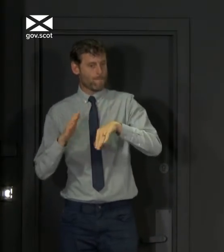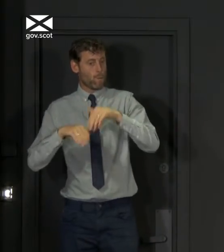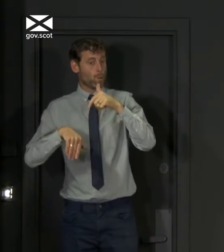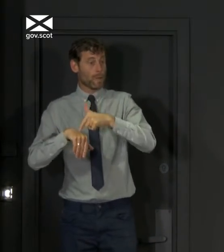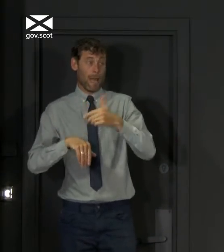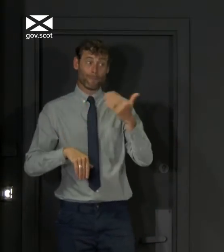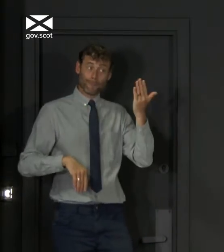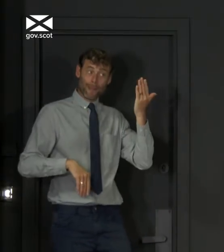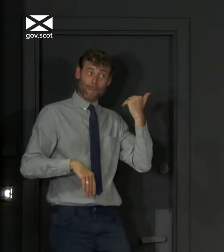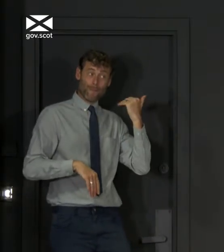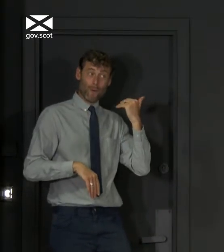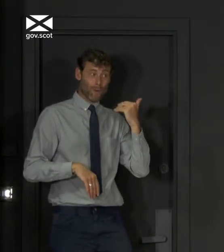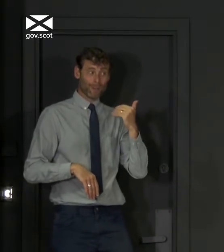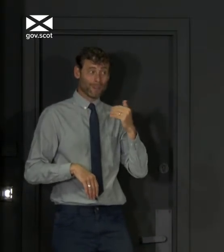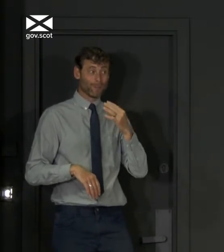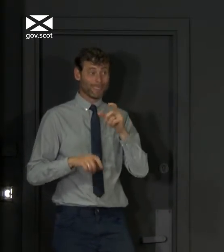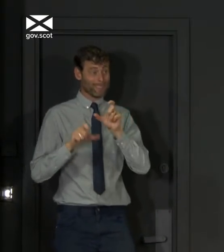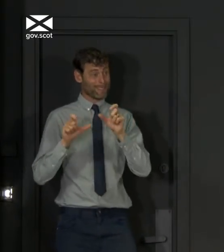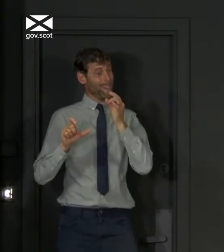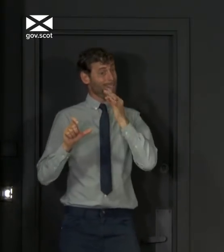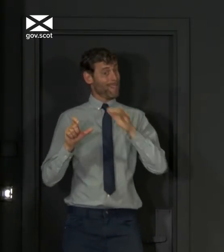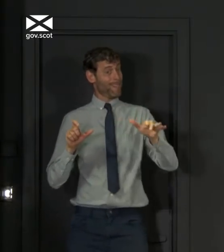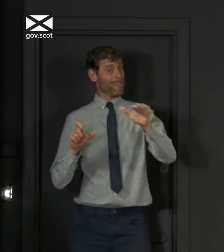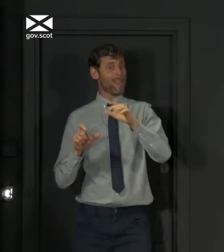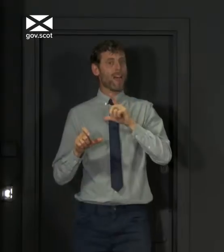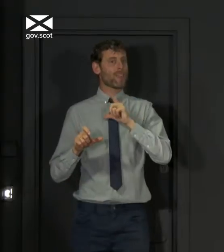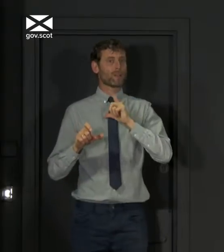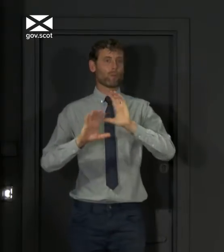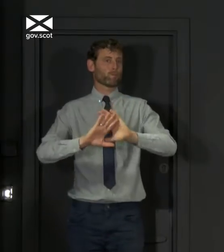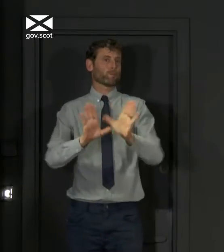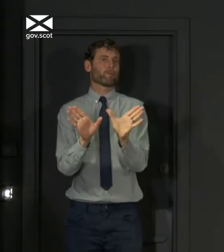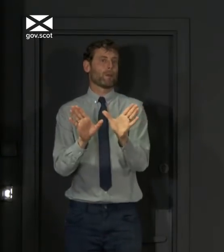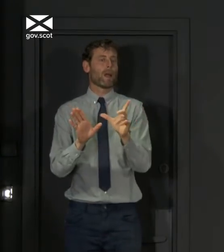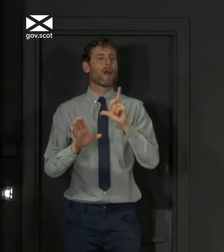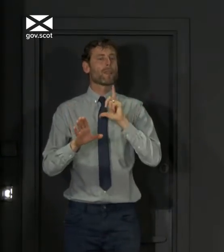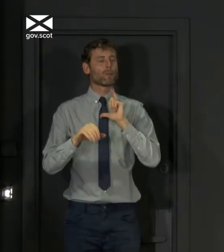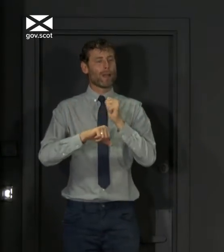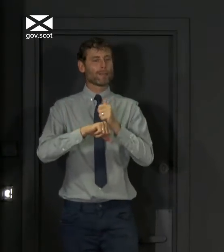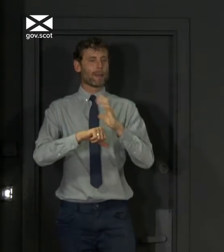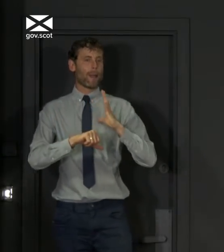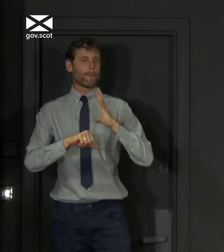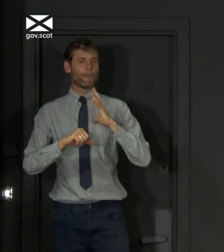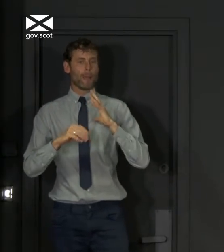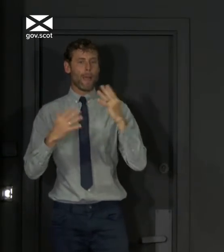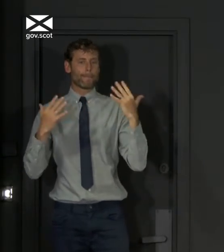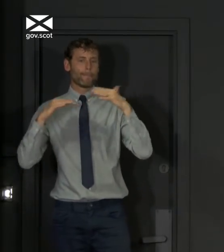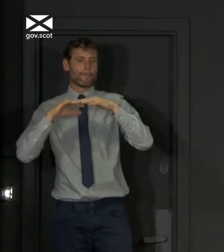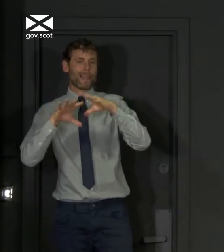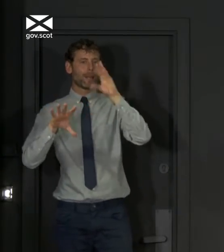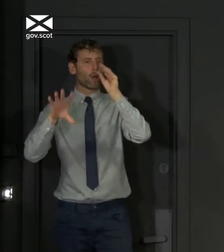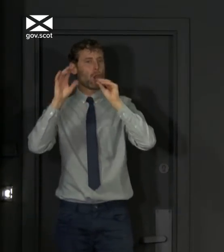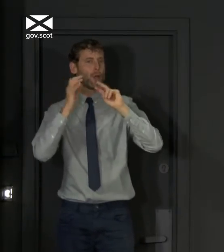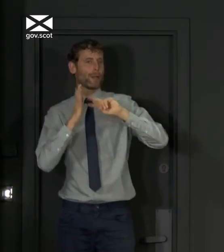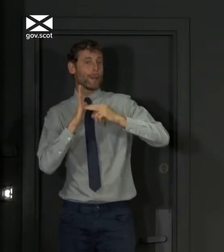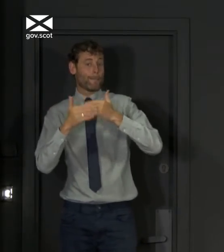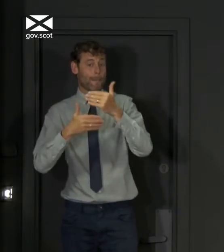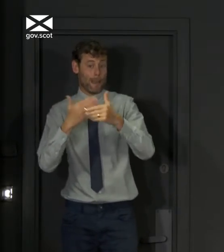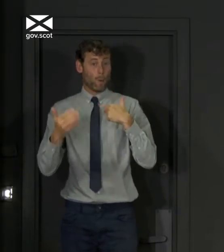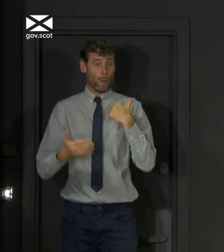levels of infection were higher, which is why we developed blended learning contingency, which we may still need so it's important to have it there. But we are planning now